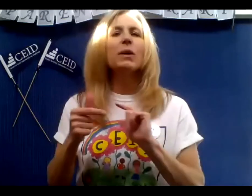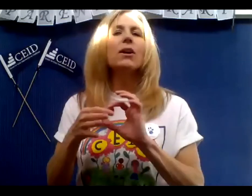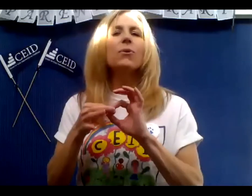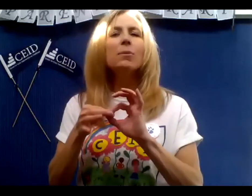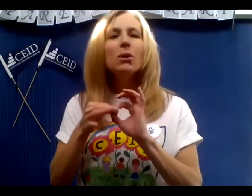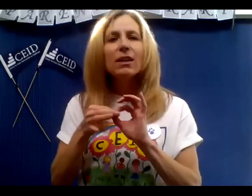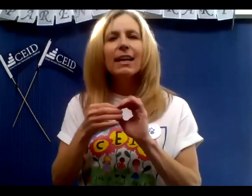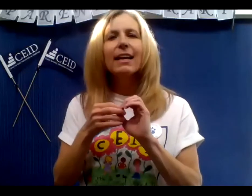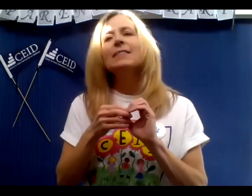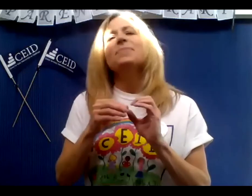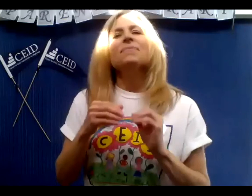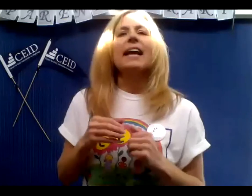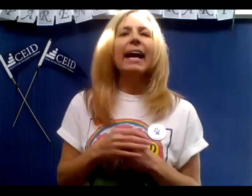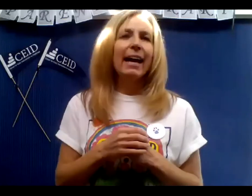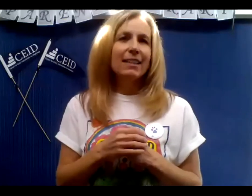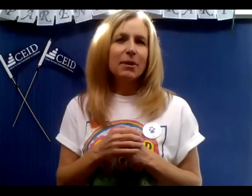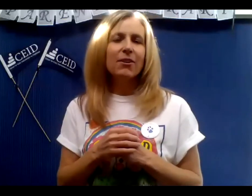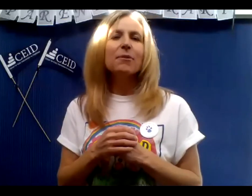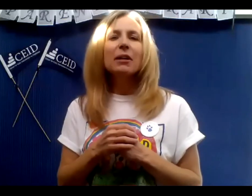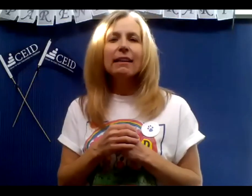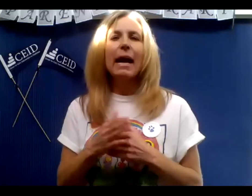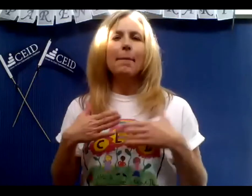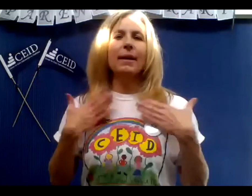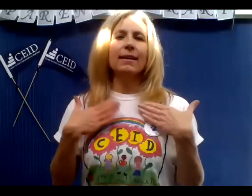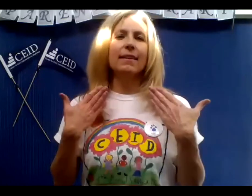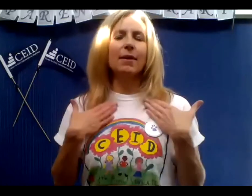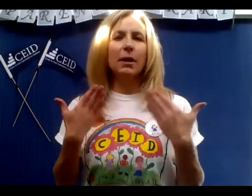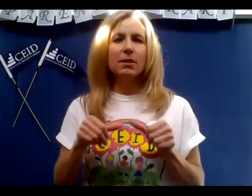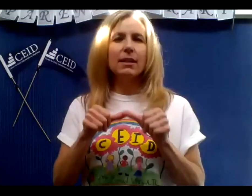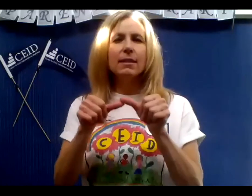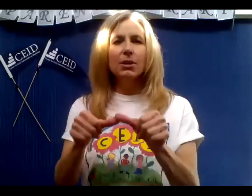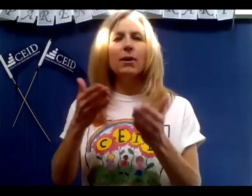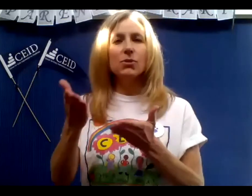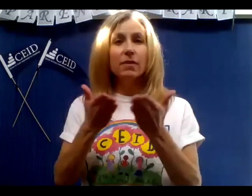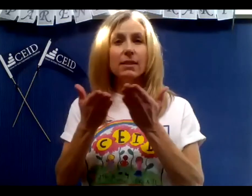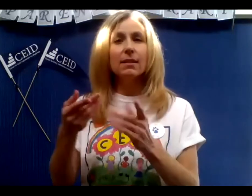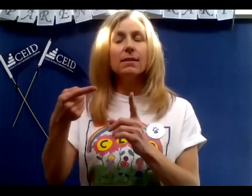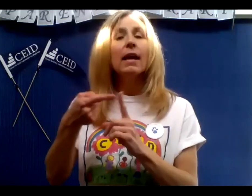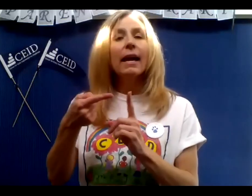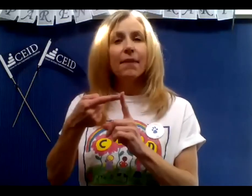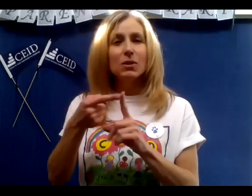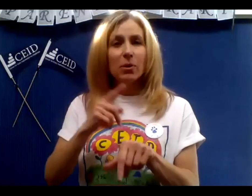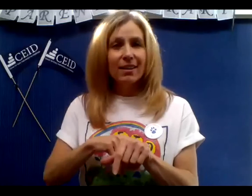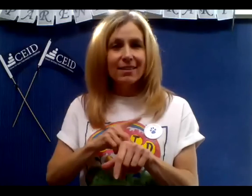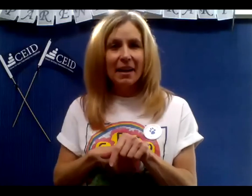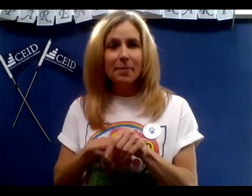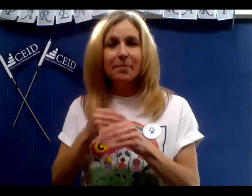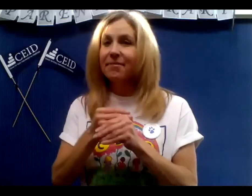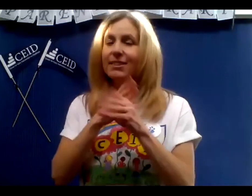we know community. We are really happy that we're able to continue our services at this point in time,